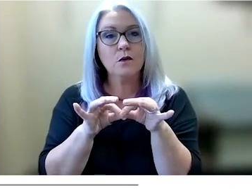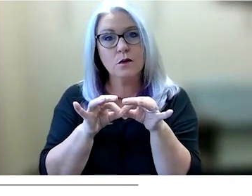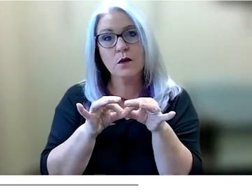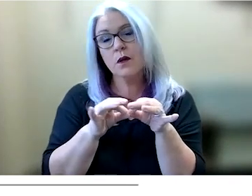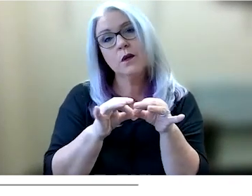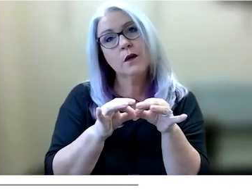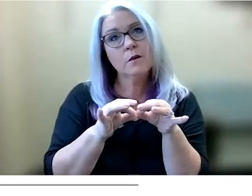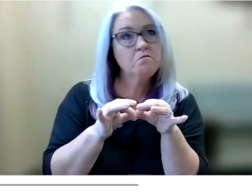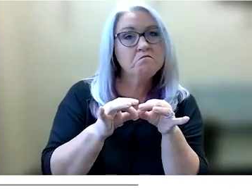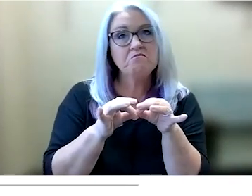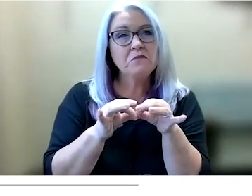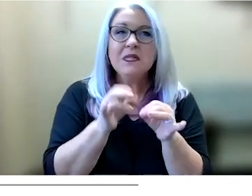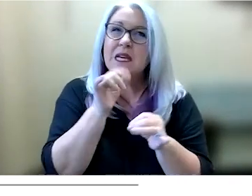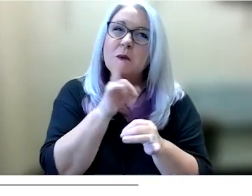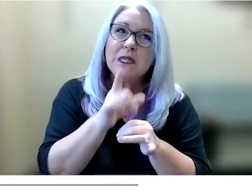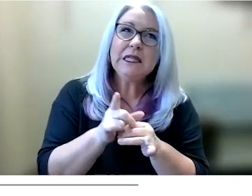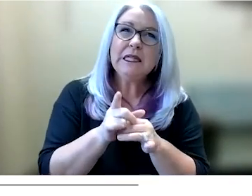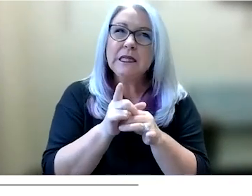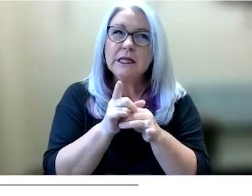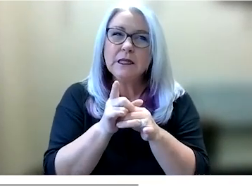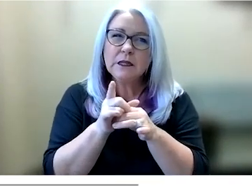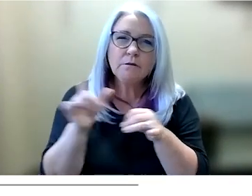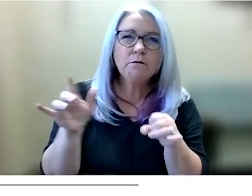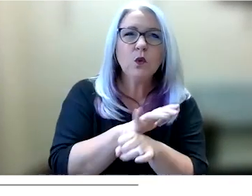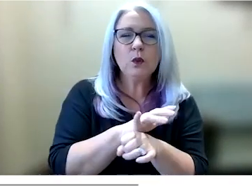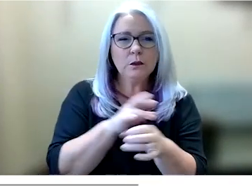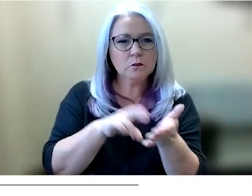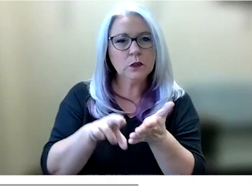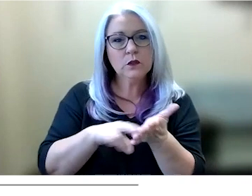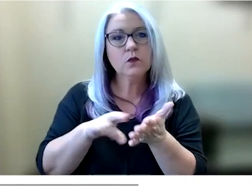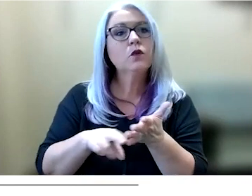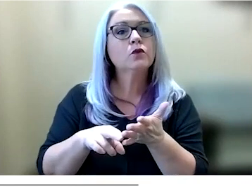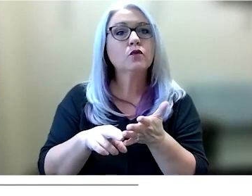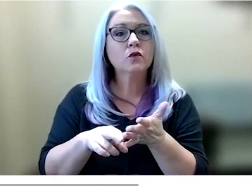well in the research. But it's something we know that's happening. And so that also